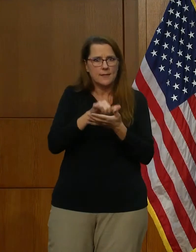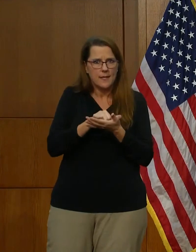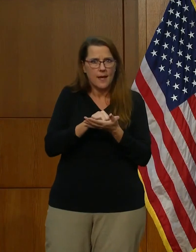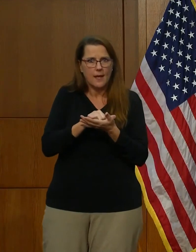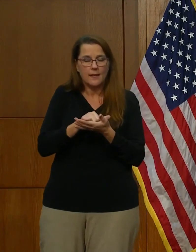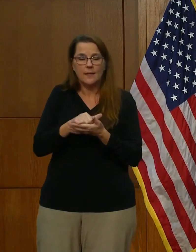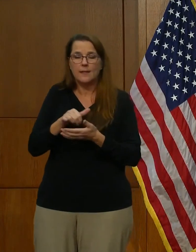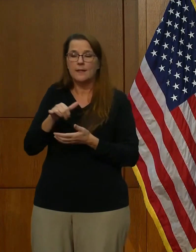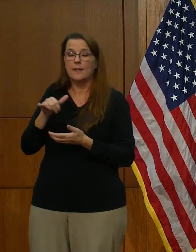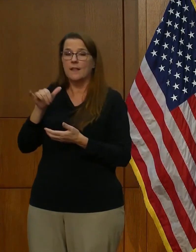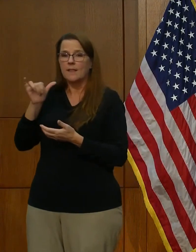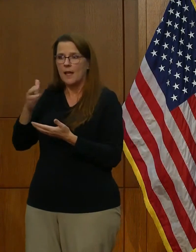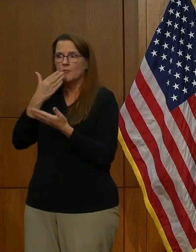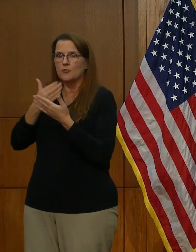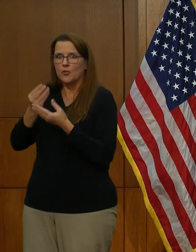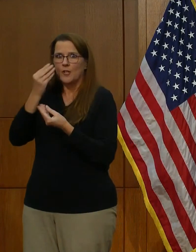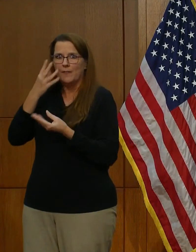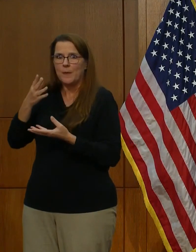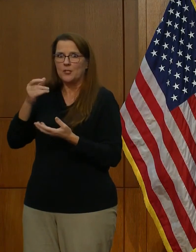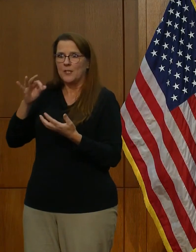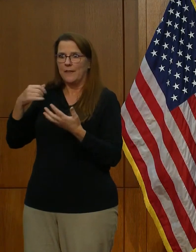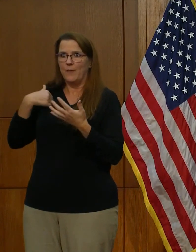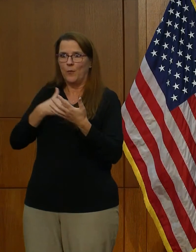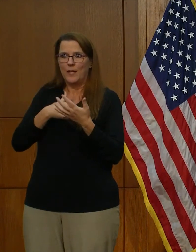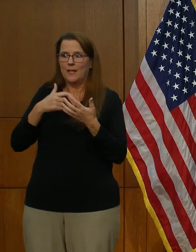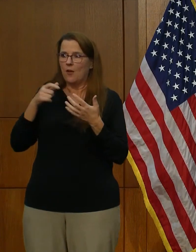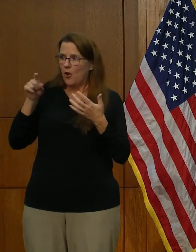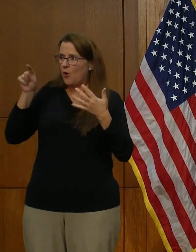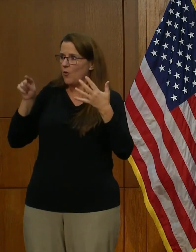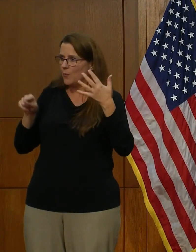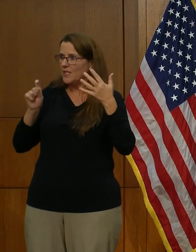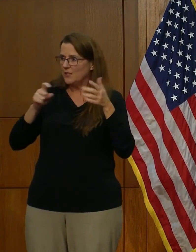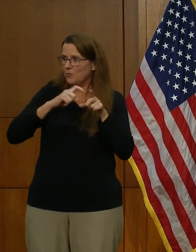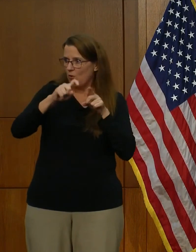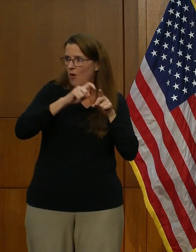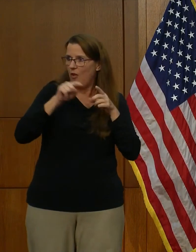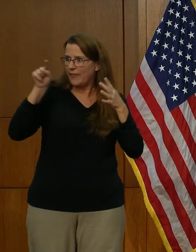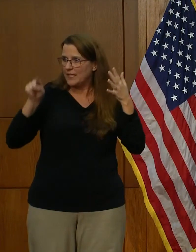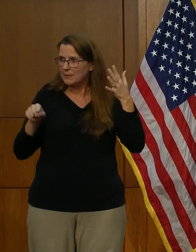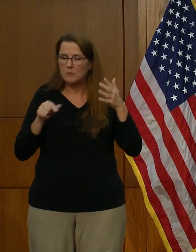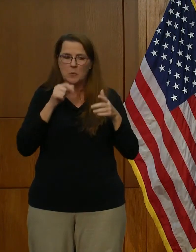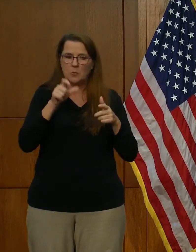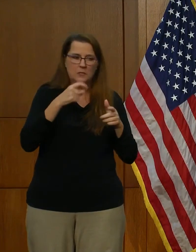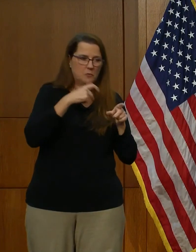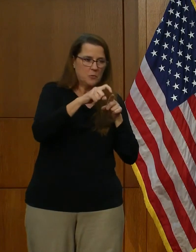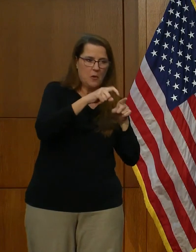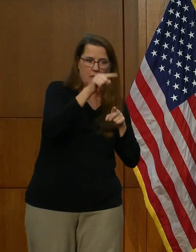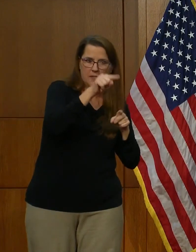IT'S IMPORTANT THAT EVERYBODY DOES THAT. IT'S REALLY IT'S REALLY VALUABLE INFORMATION TOW US TO KNOW WHO WE SHOULD KEEP